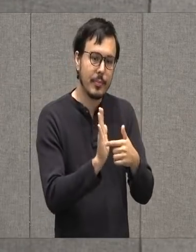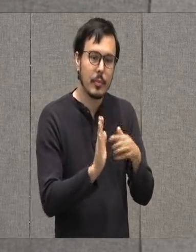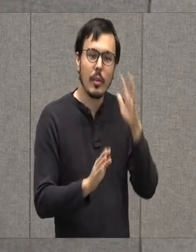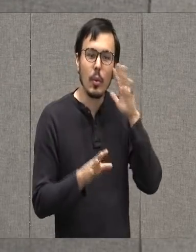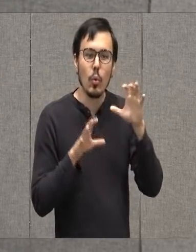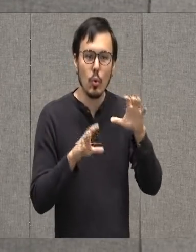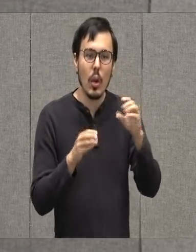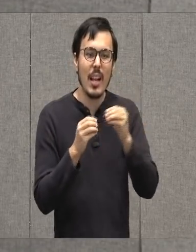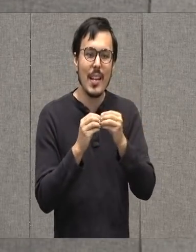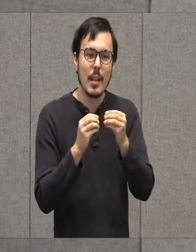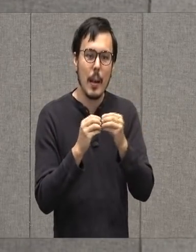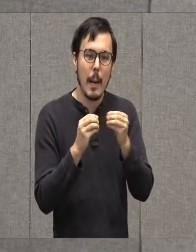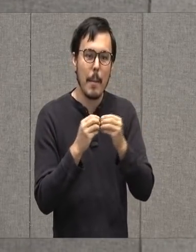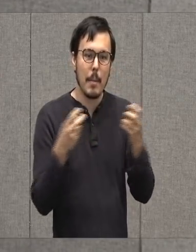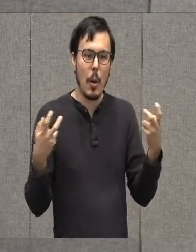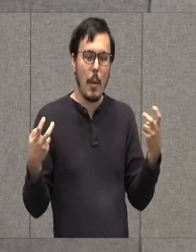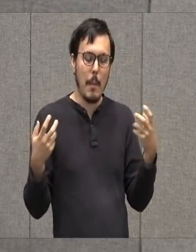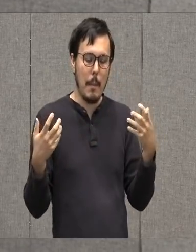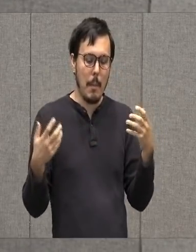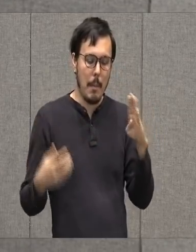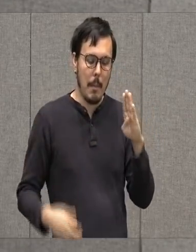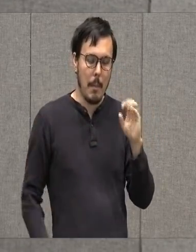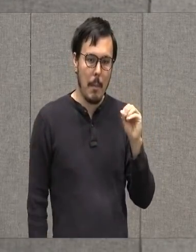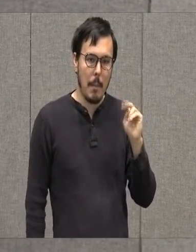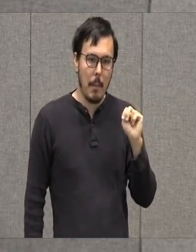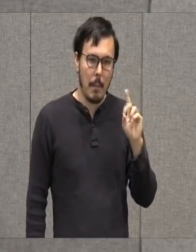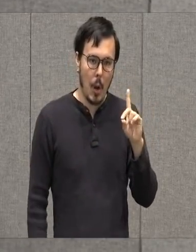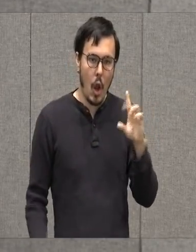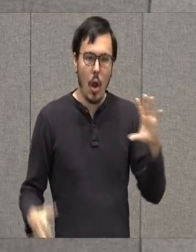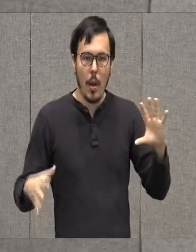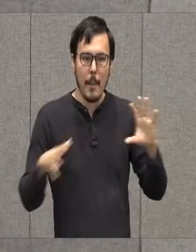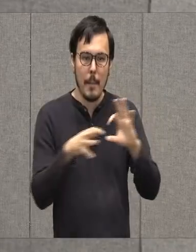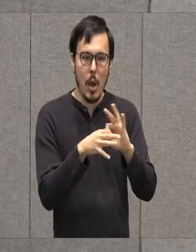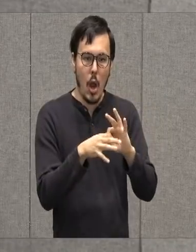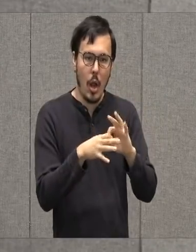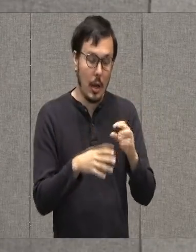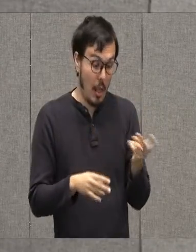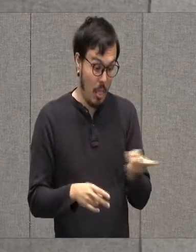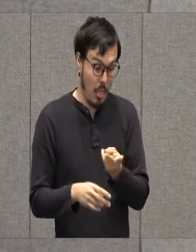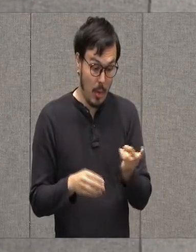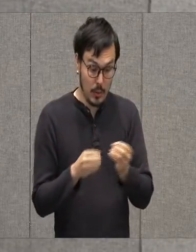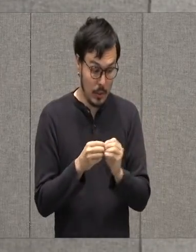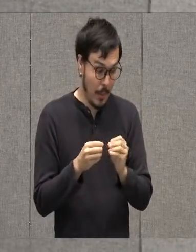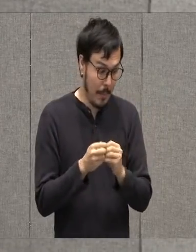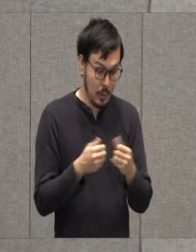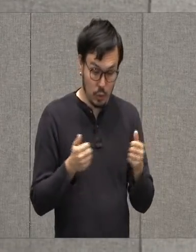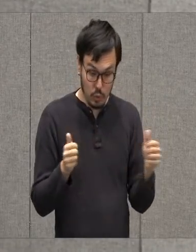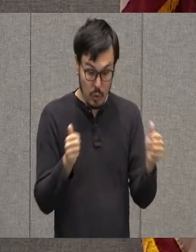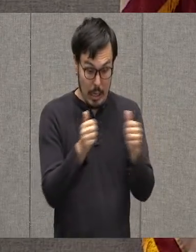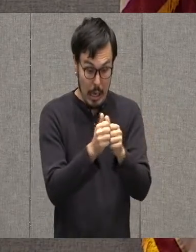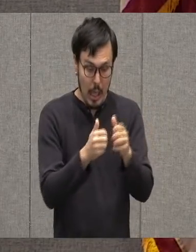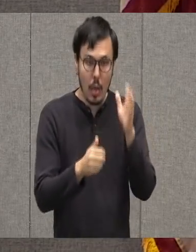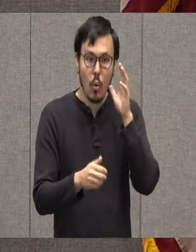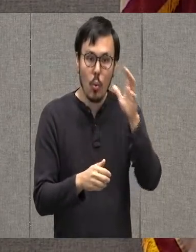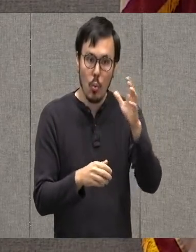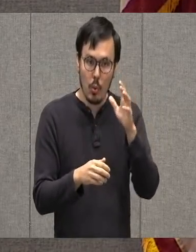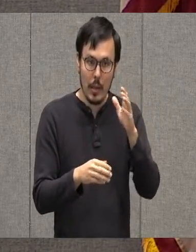Number bonds are two numbers that work together to get to that number 15. So I'm gonna draw it up here for us